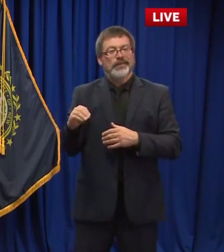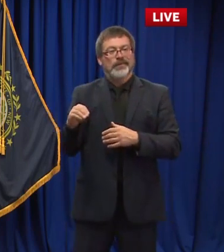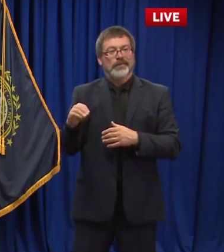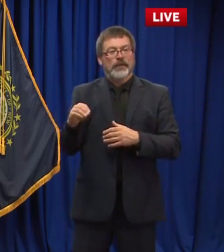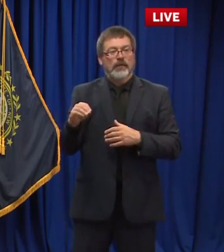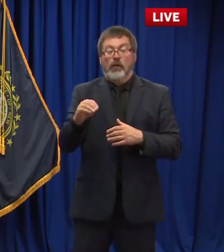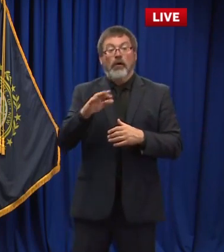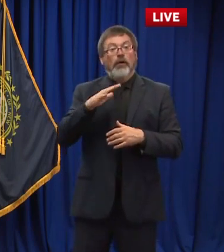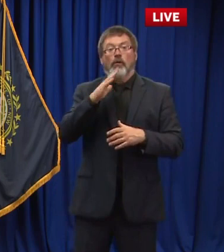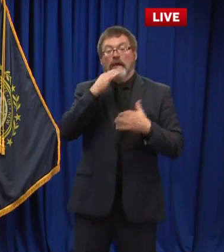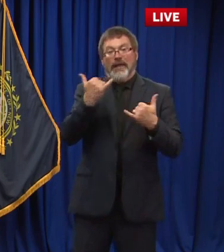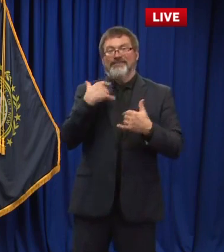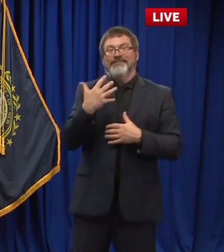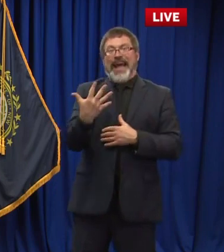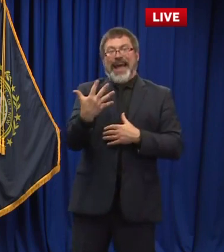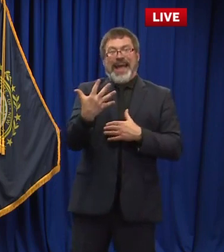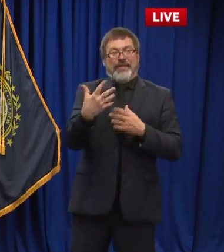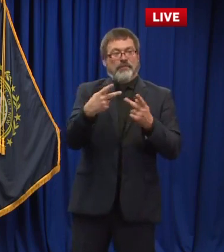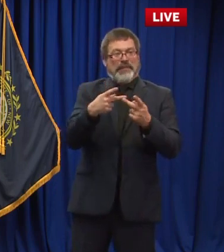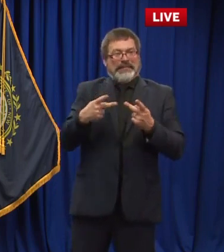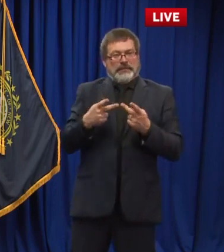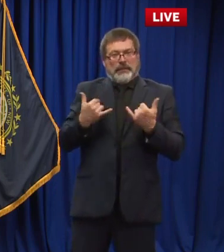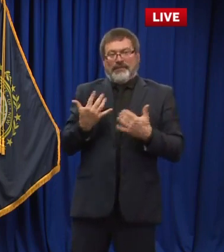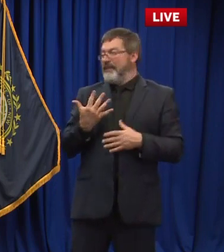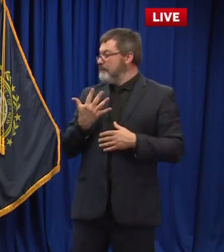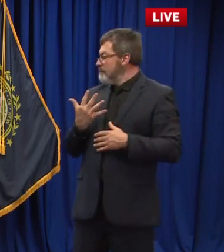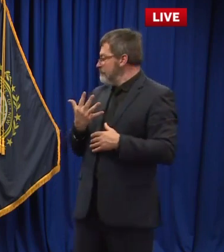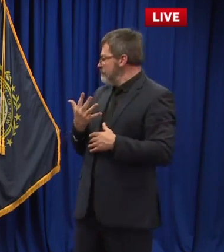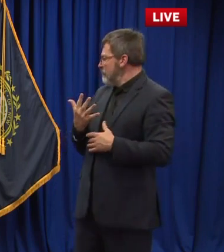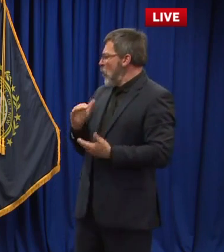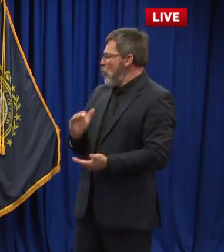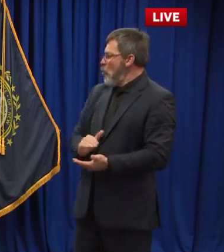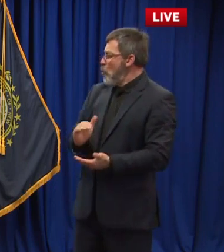TODAY WE ARE DOWN TO FIVE, AND THAT IS GOOD NEWS.